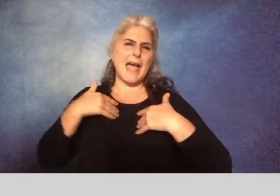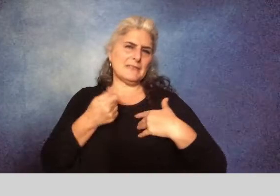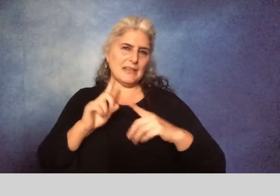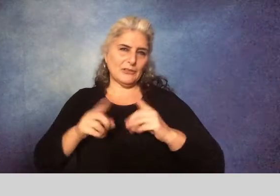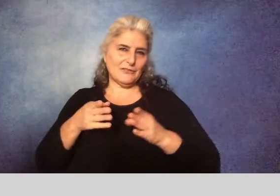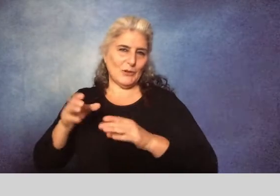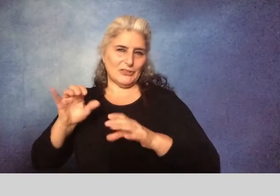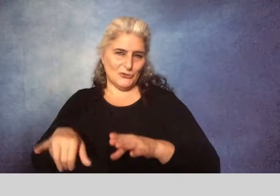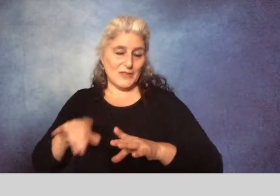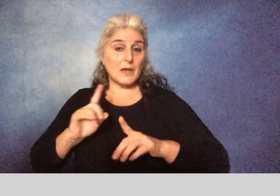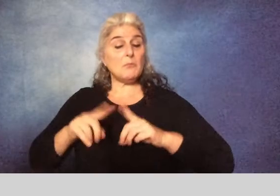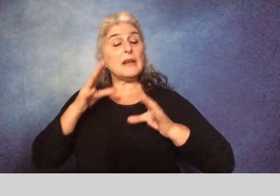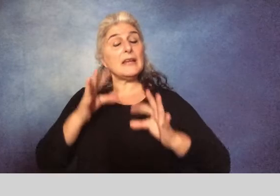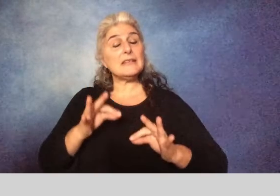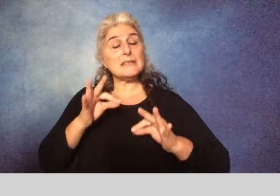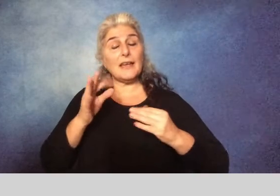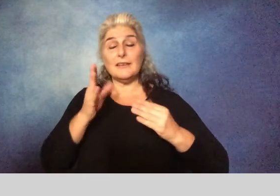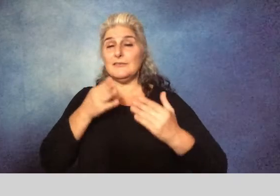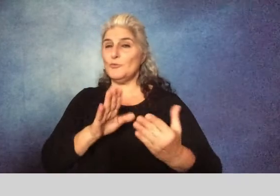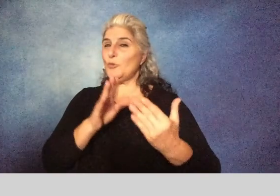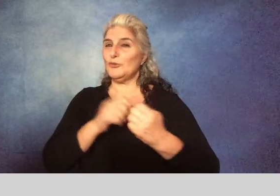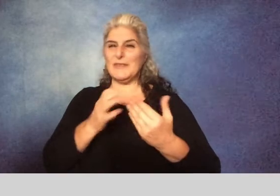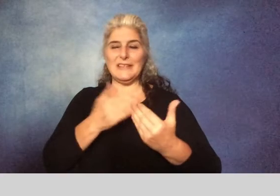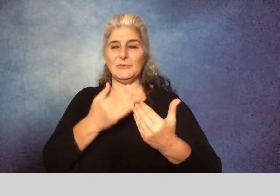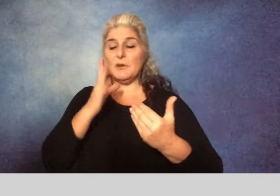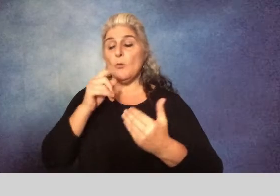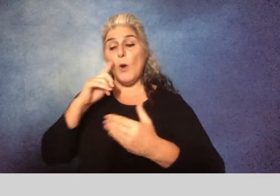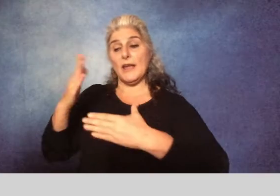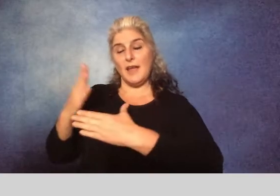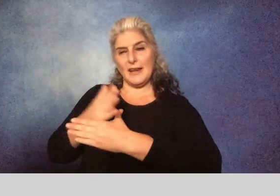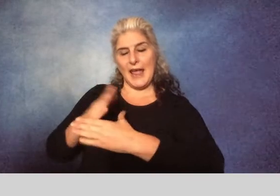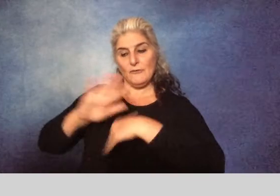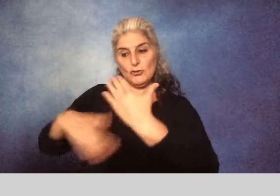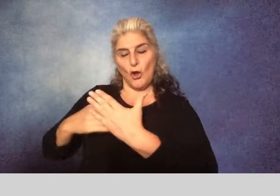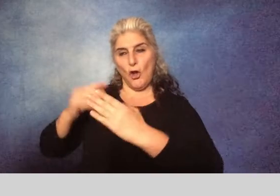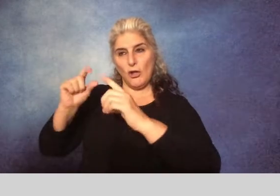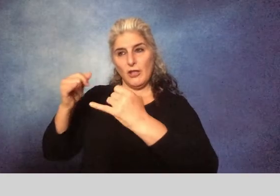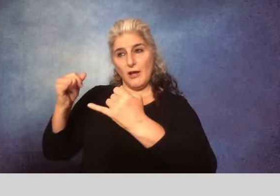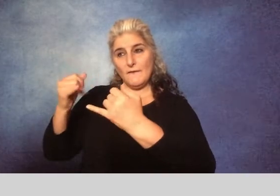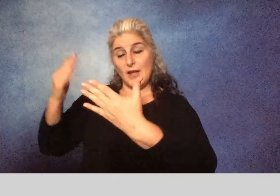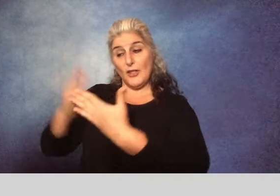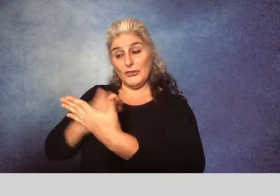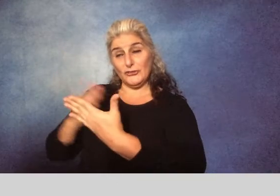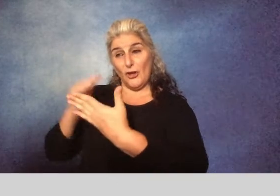averaging each component across all tracks for each album. By doing this, I've reduced a lot of track level features